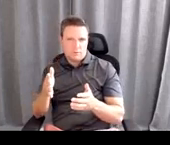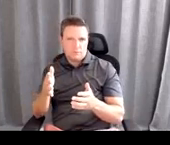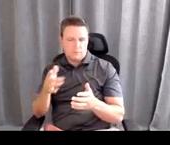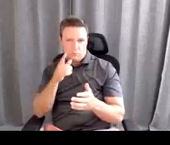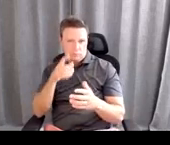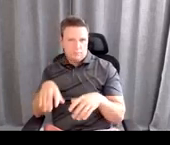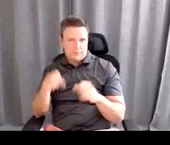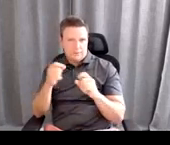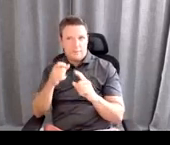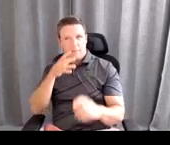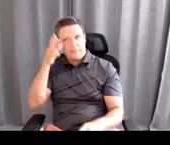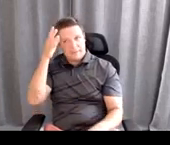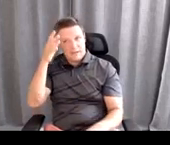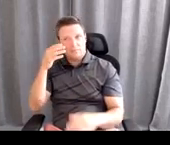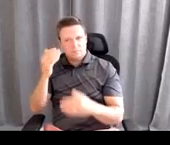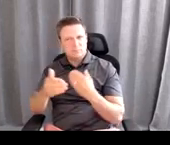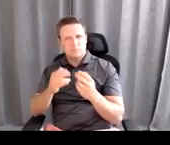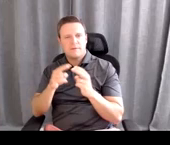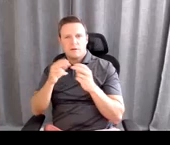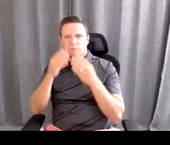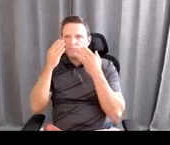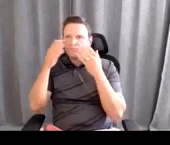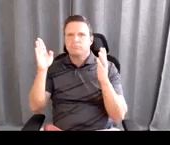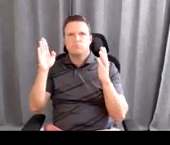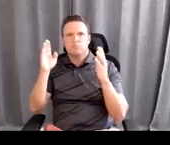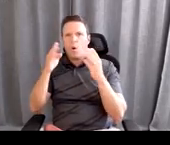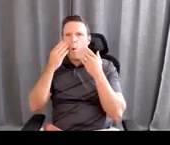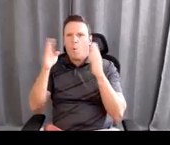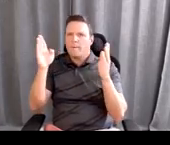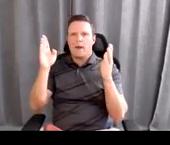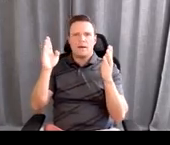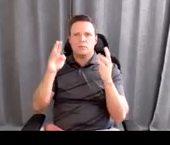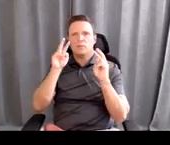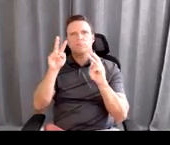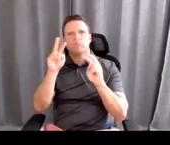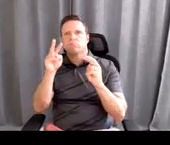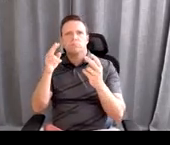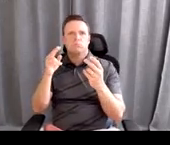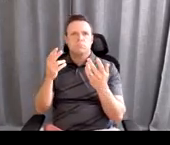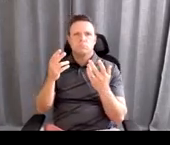who were very progressive about farming, very forward thinking, who were using solar, who were using